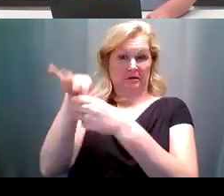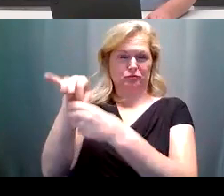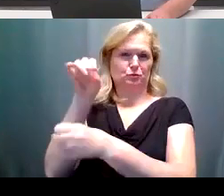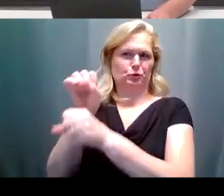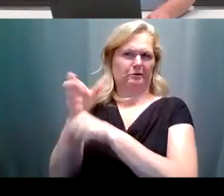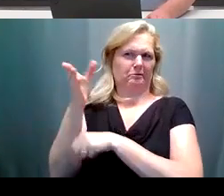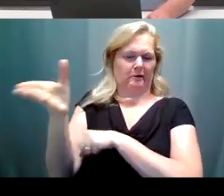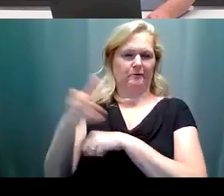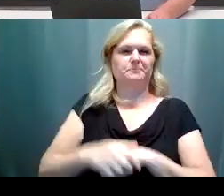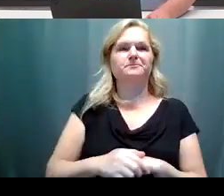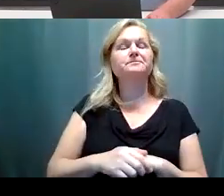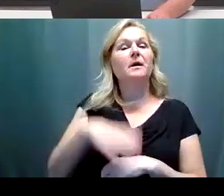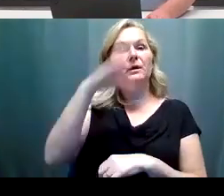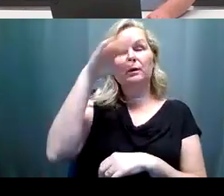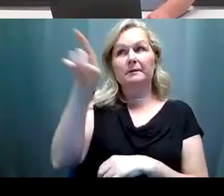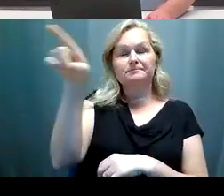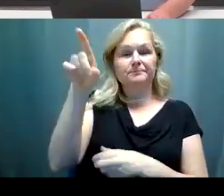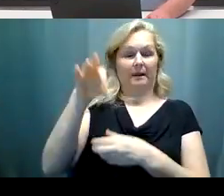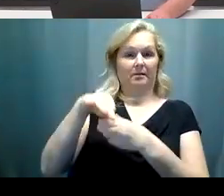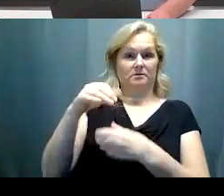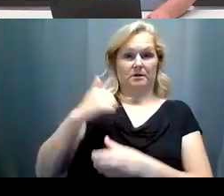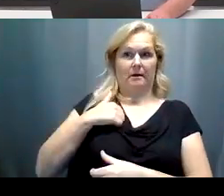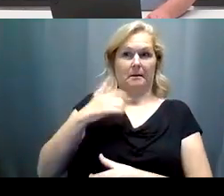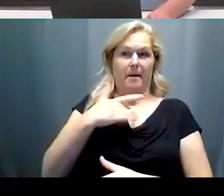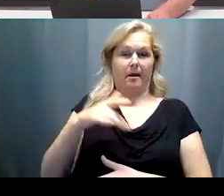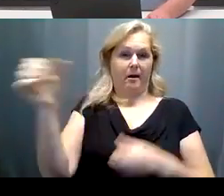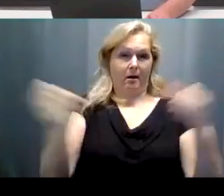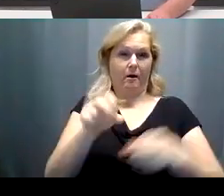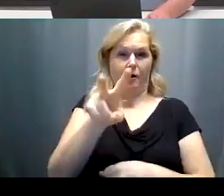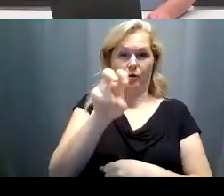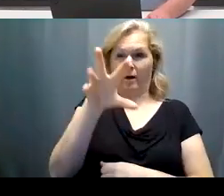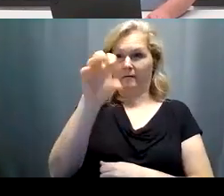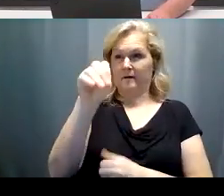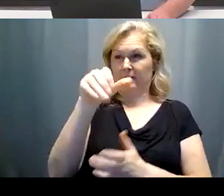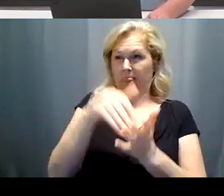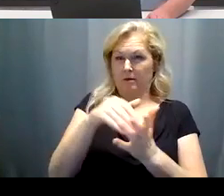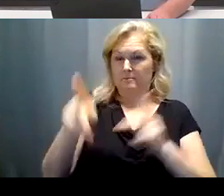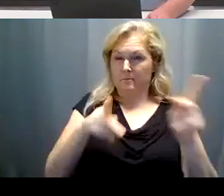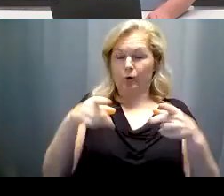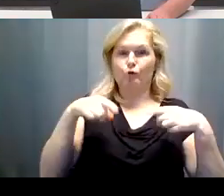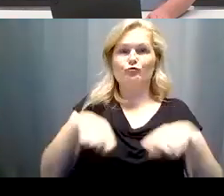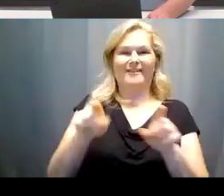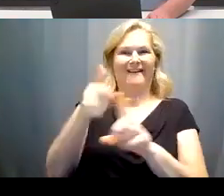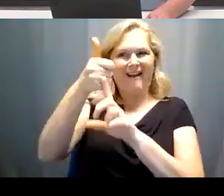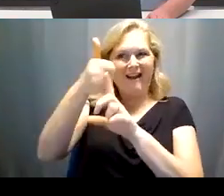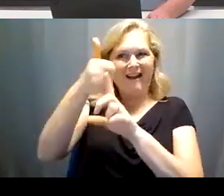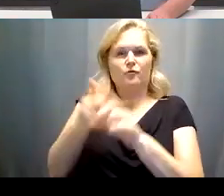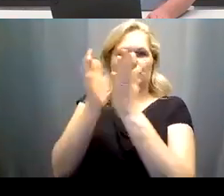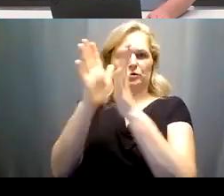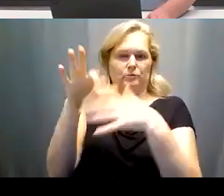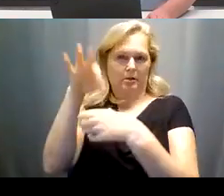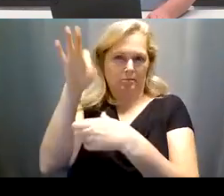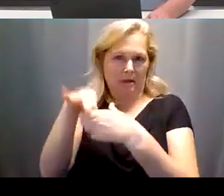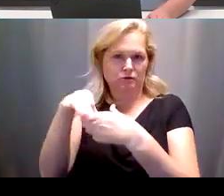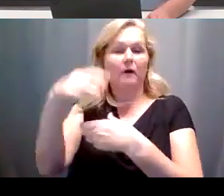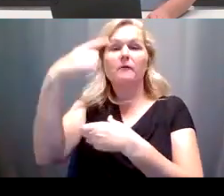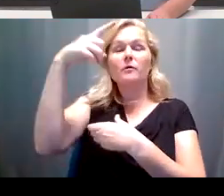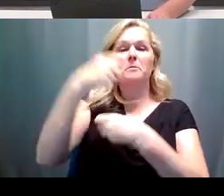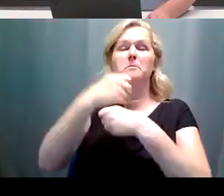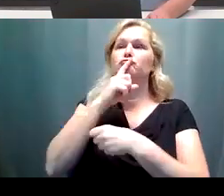Elections Canada usually hires 250,000 election workers during every general election to ensure it runs smoothly and fairly